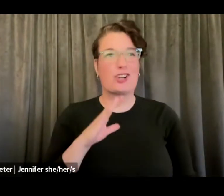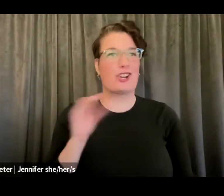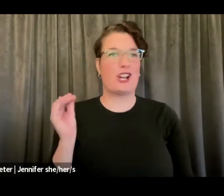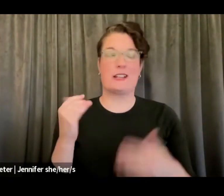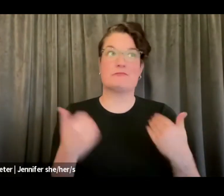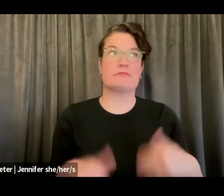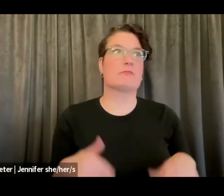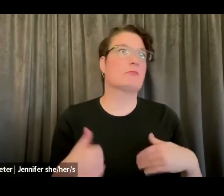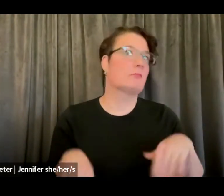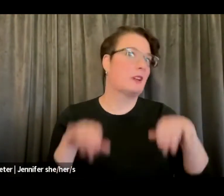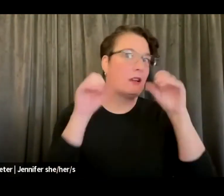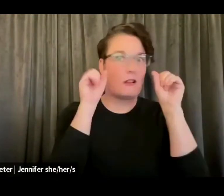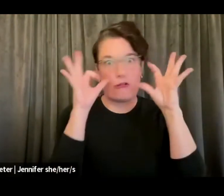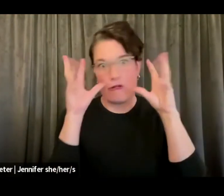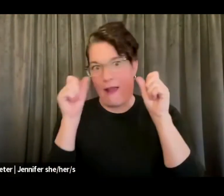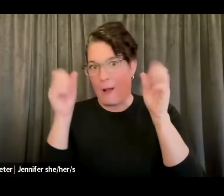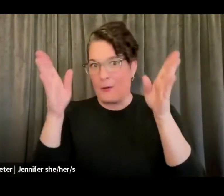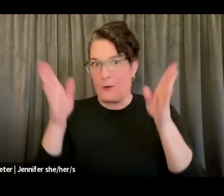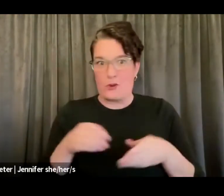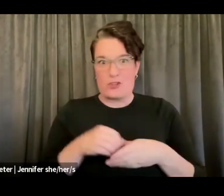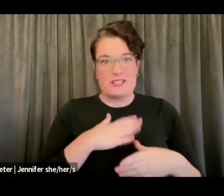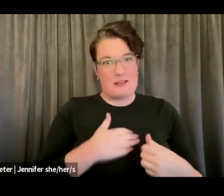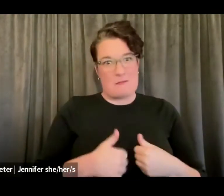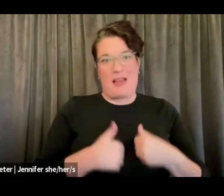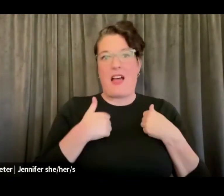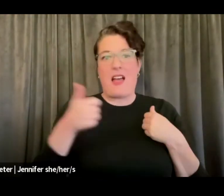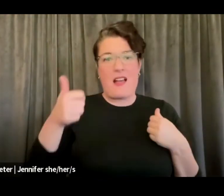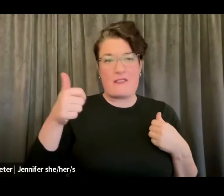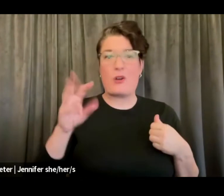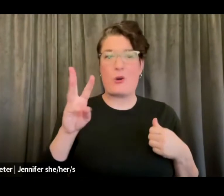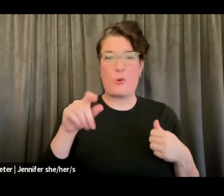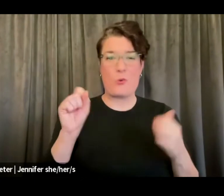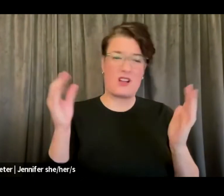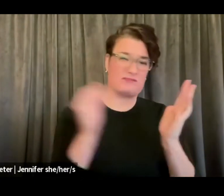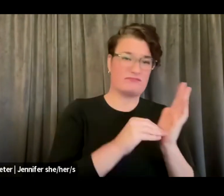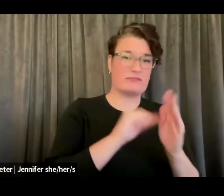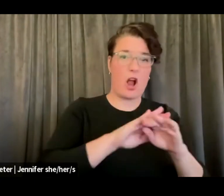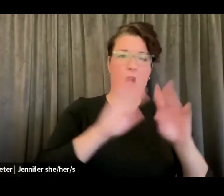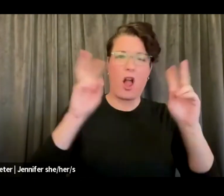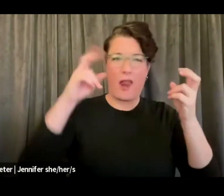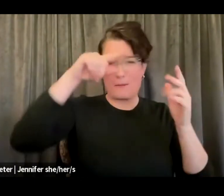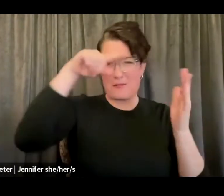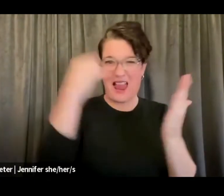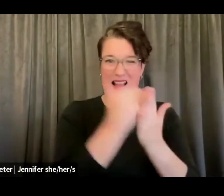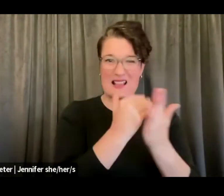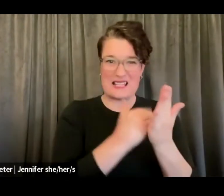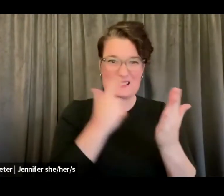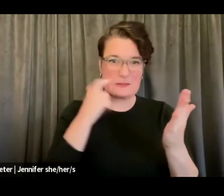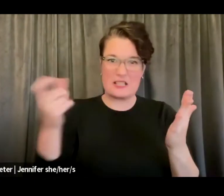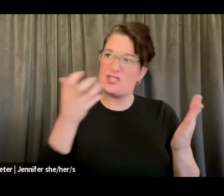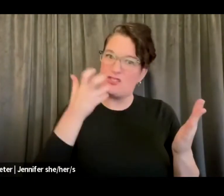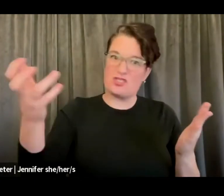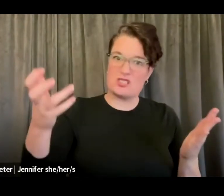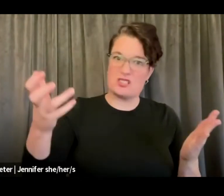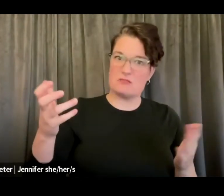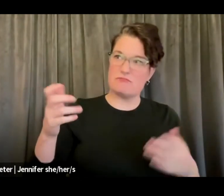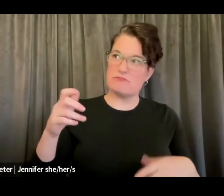Just like incredible person in my life. Someone who was blacklisted for speaking out and being part of the communist